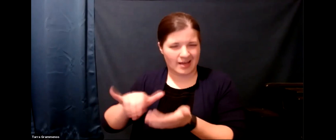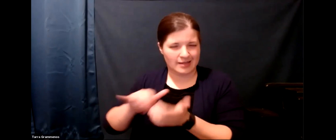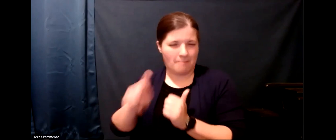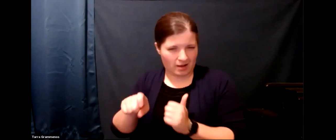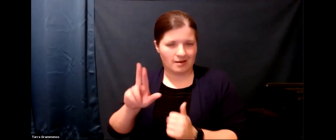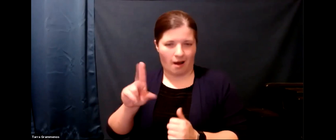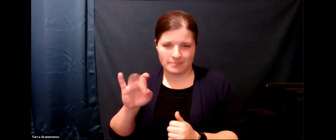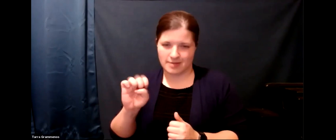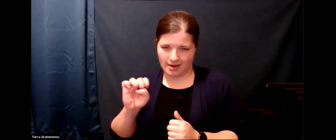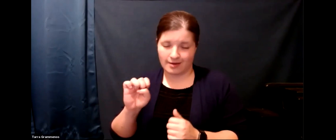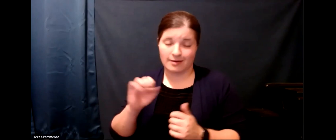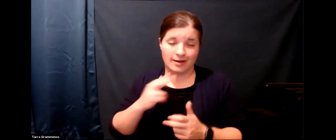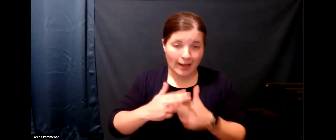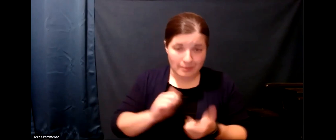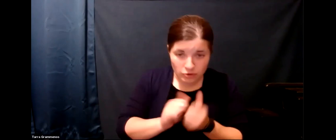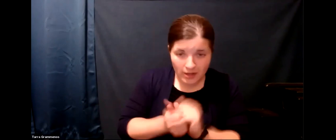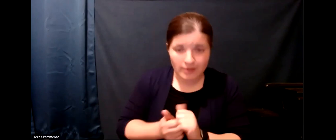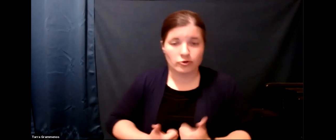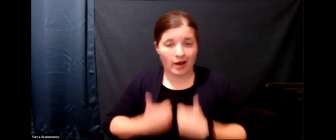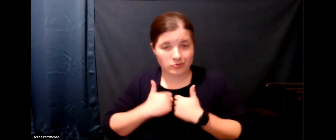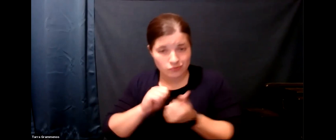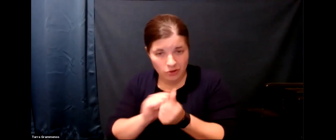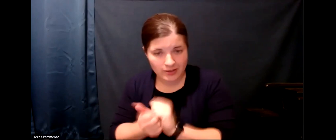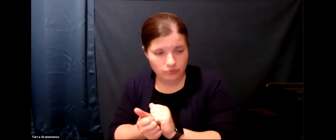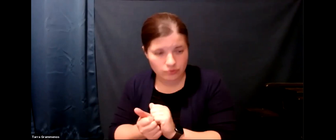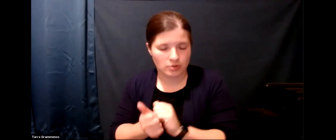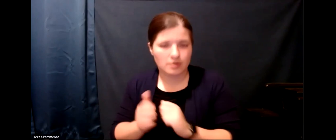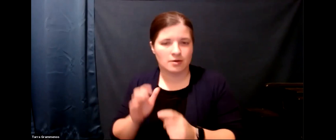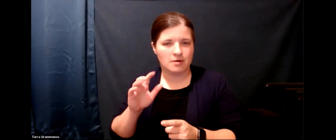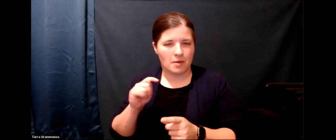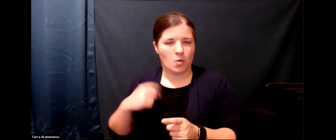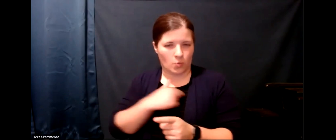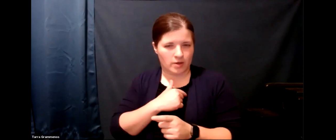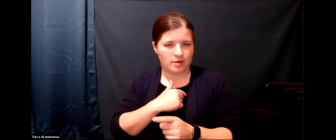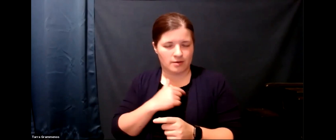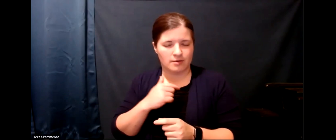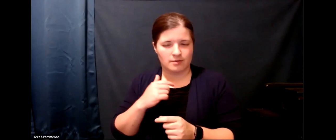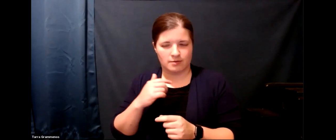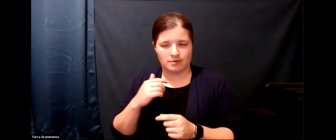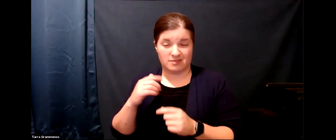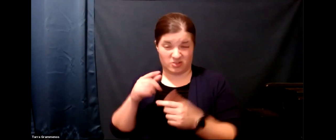We can do that for voters. But we do -- we would like to in our outreach encourage